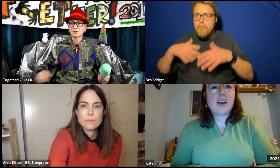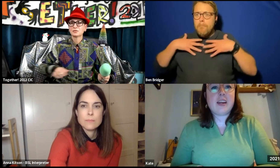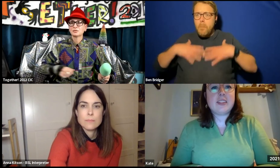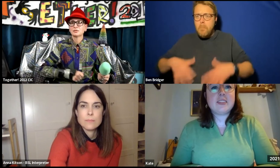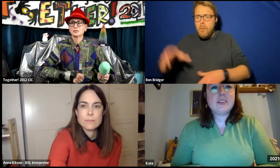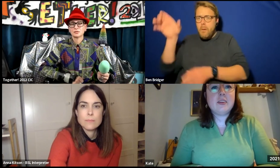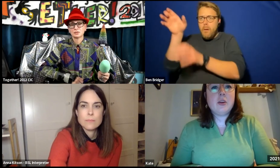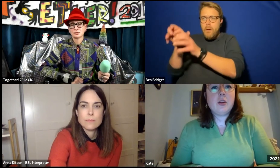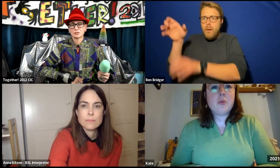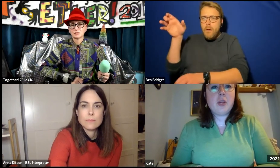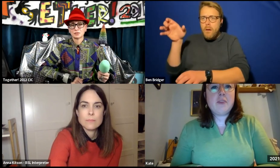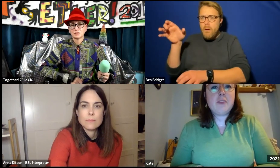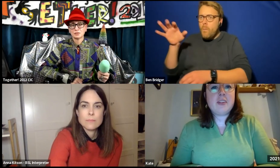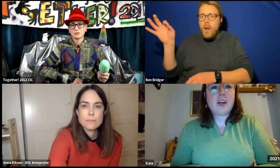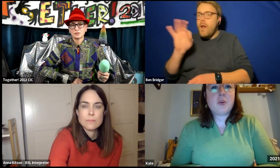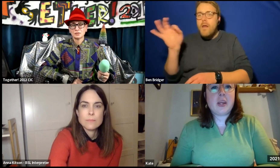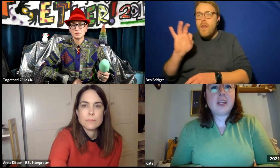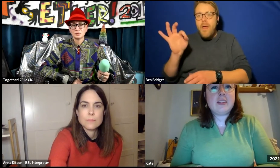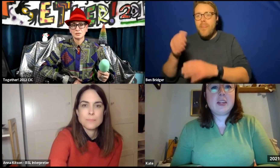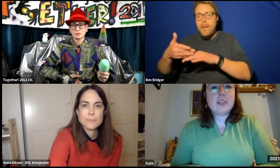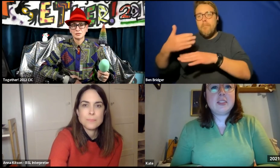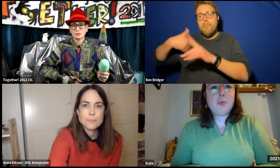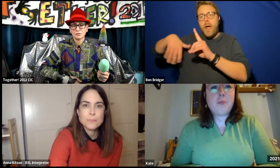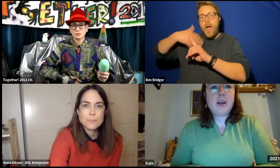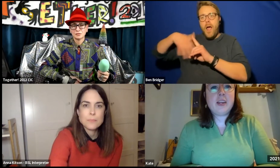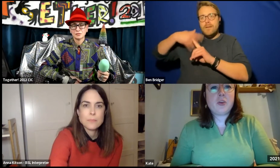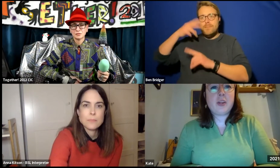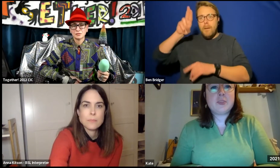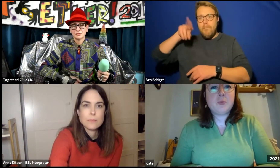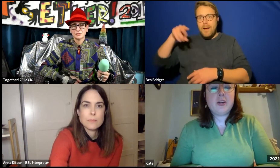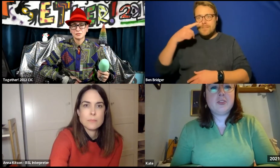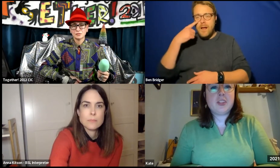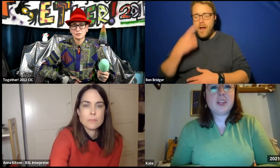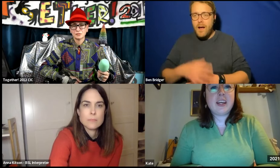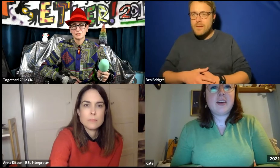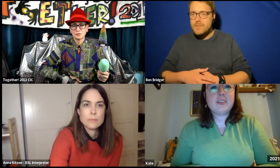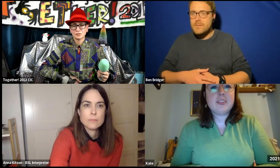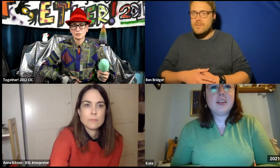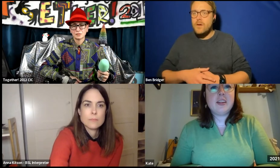Wreathed in duck weed, a supermarket trolley's wheels jut out,